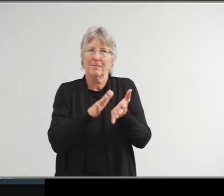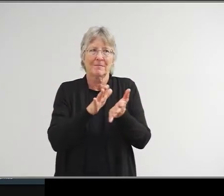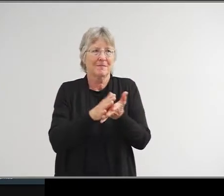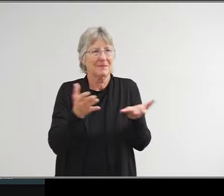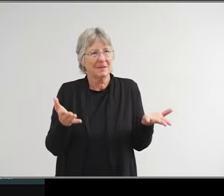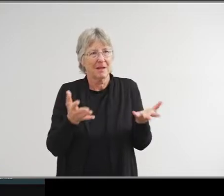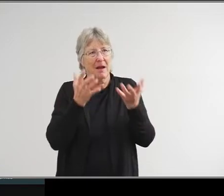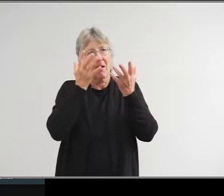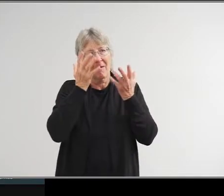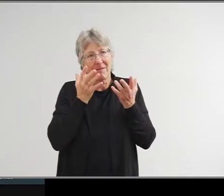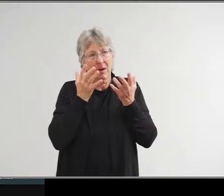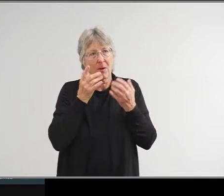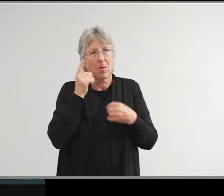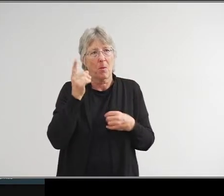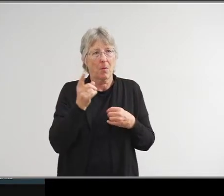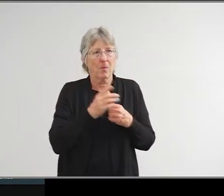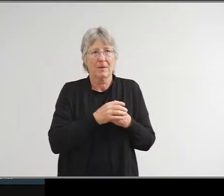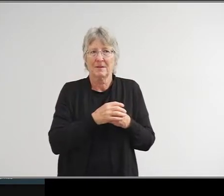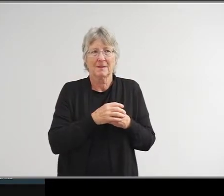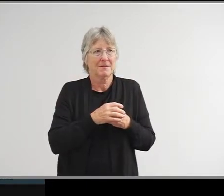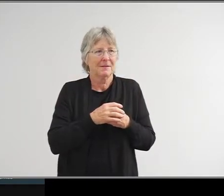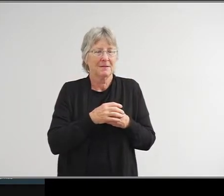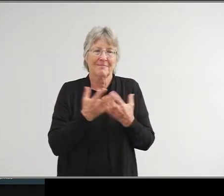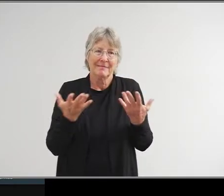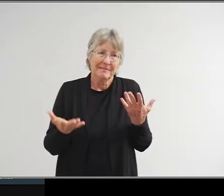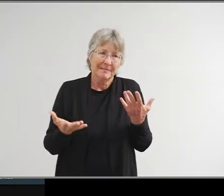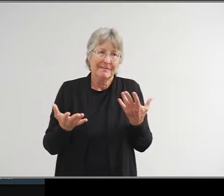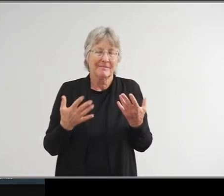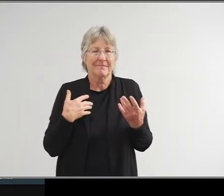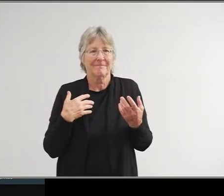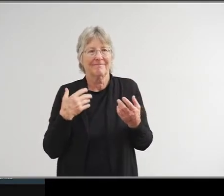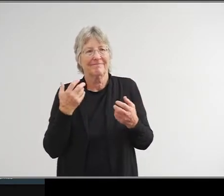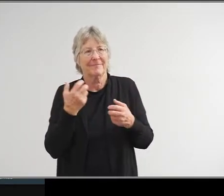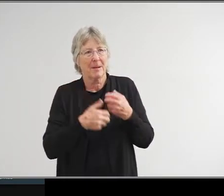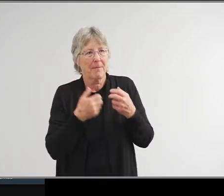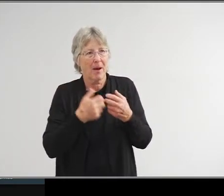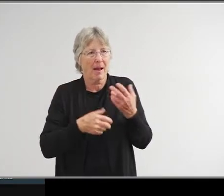is one of the contentious issues that we have right now in our district.